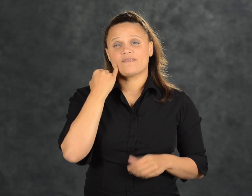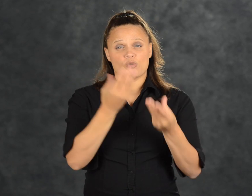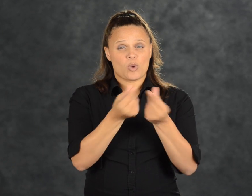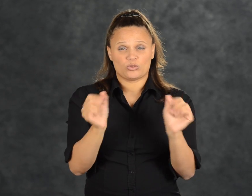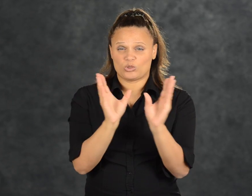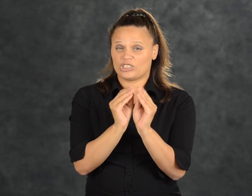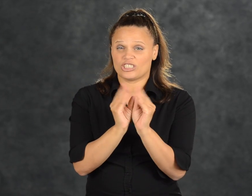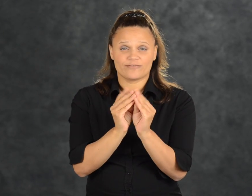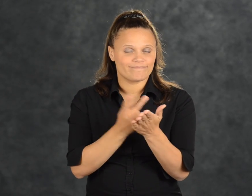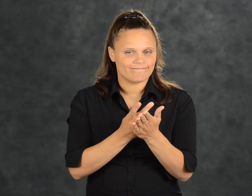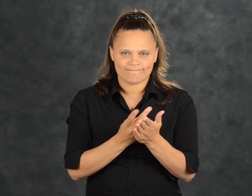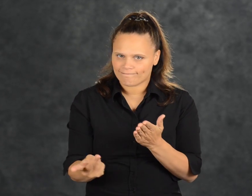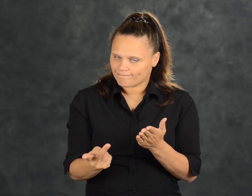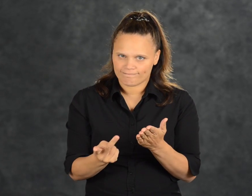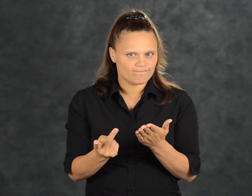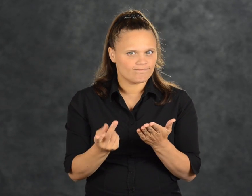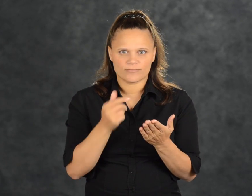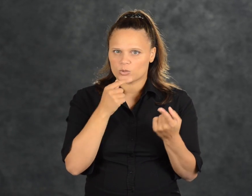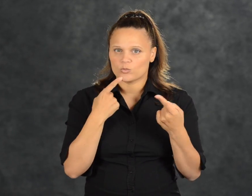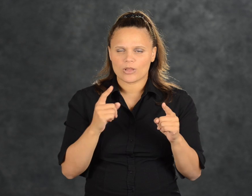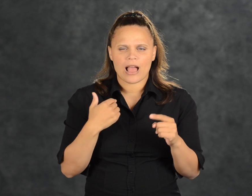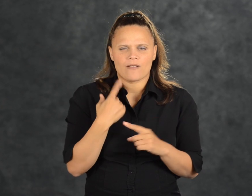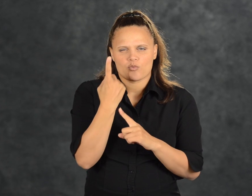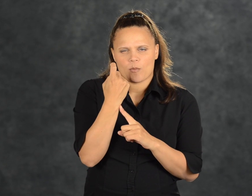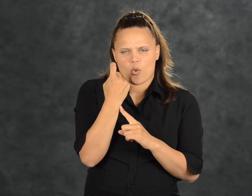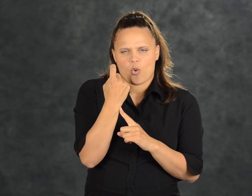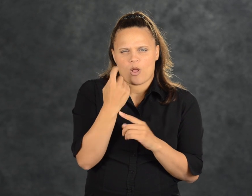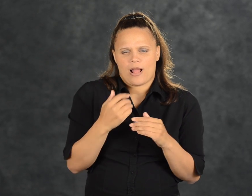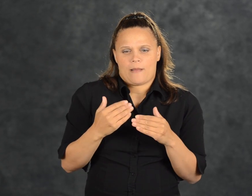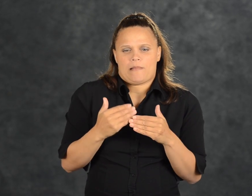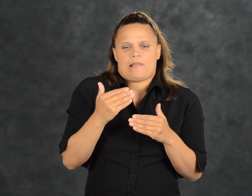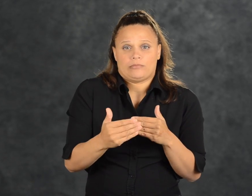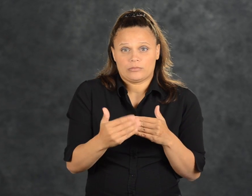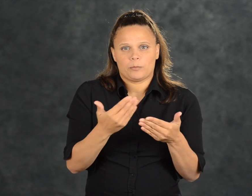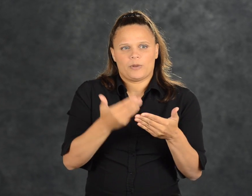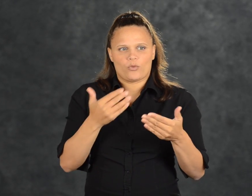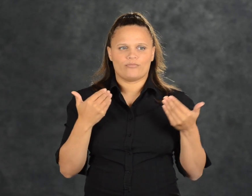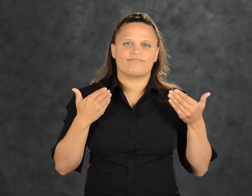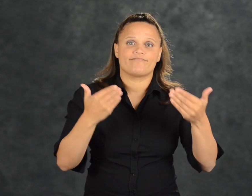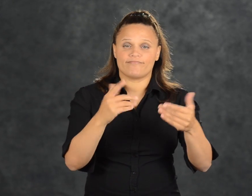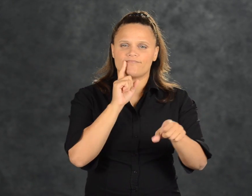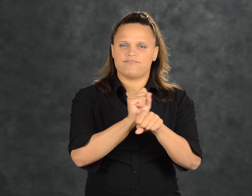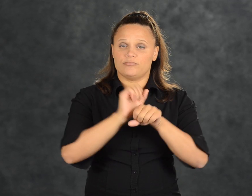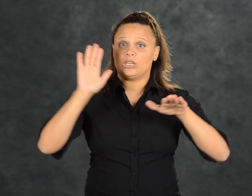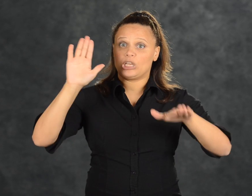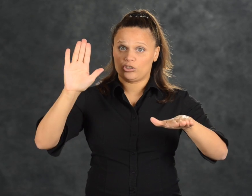If the Resolution Session does not succeed, there is at least one more thing to try before an actual hearing.